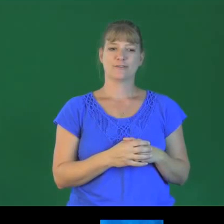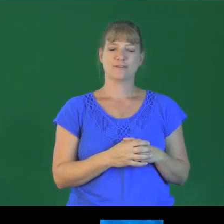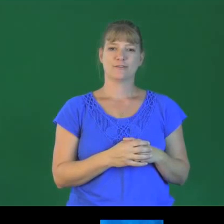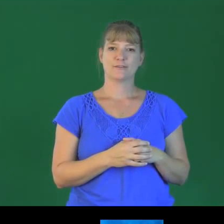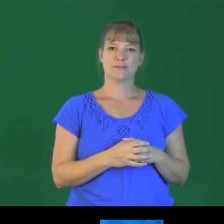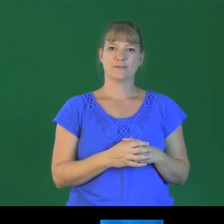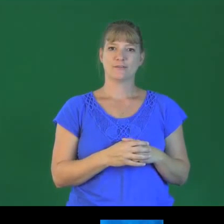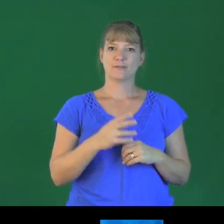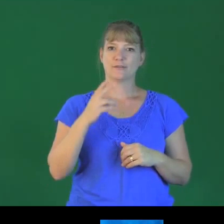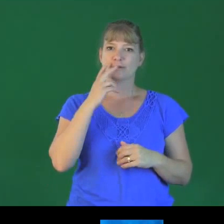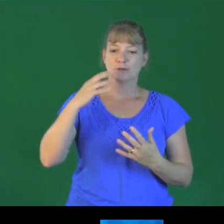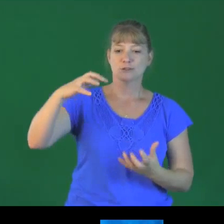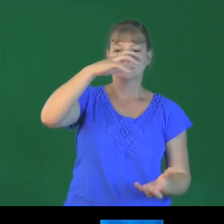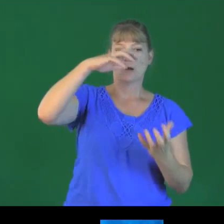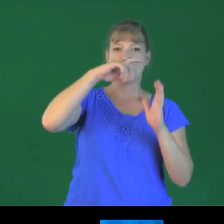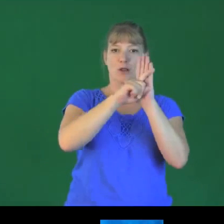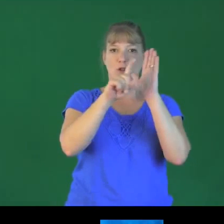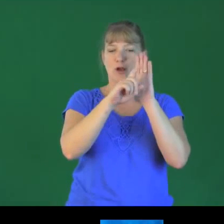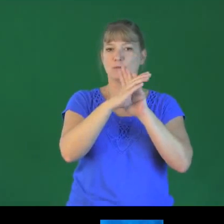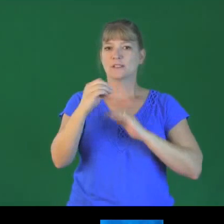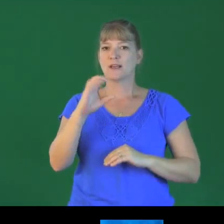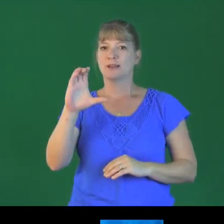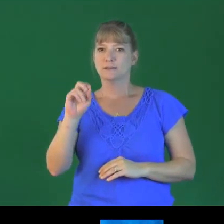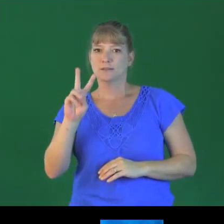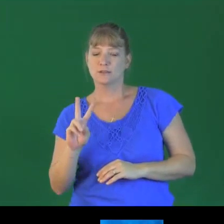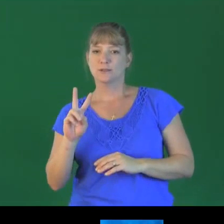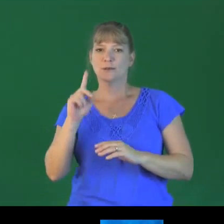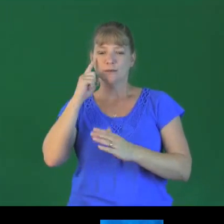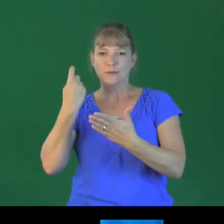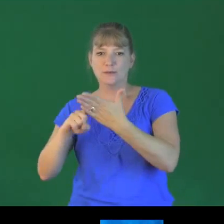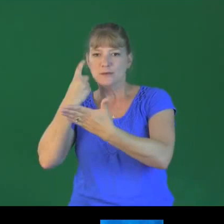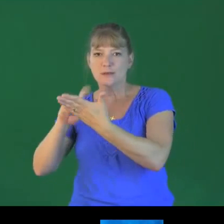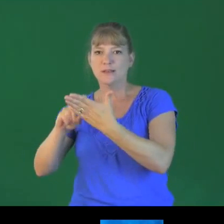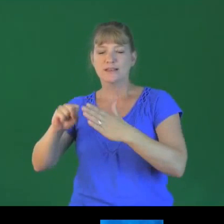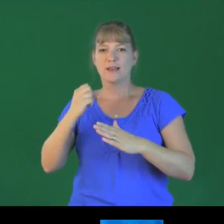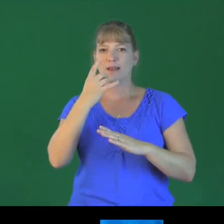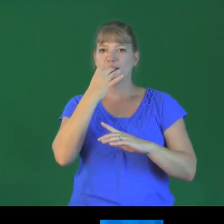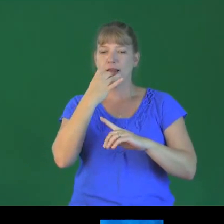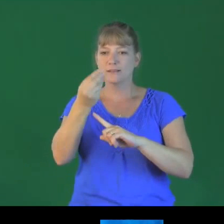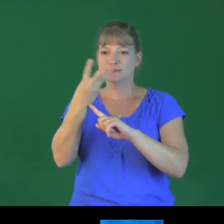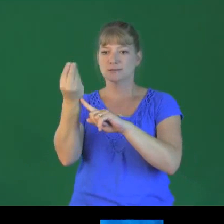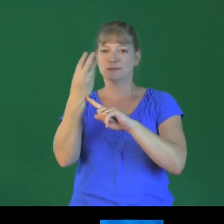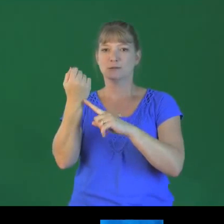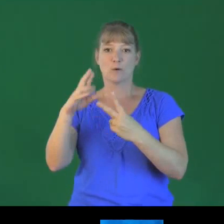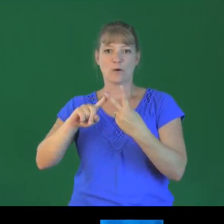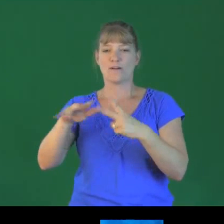Smoke alarms and carbon monoxide detectors can be hooked up to flashing lights or vibrators.